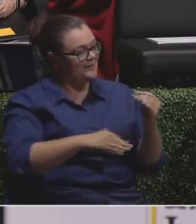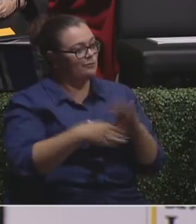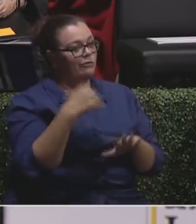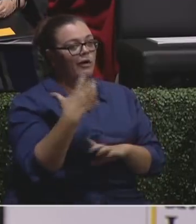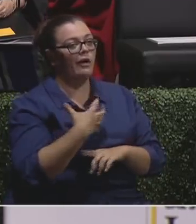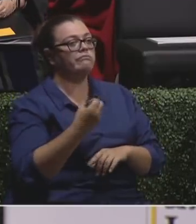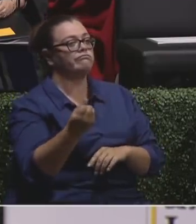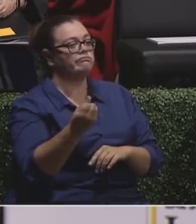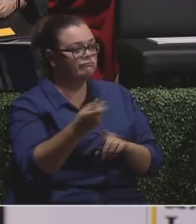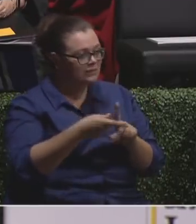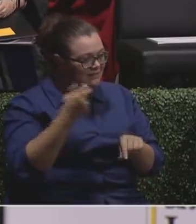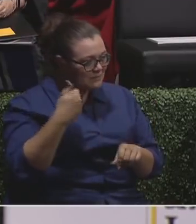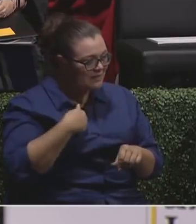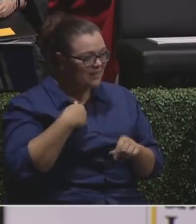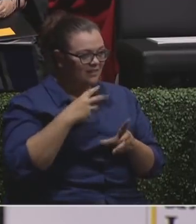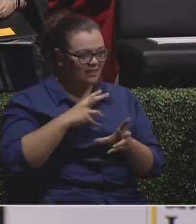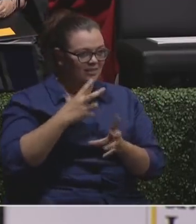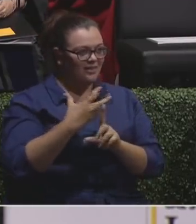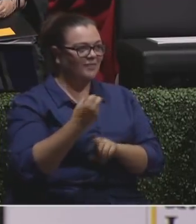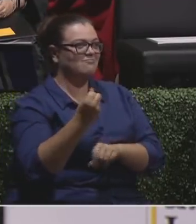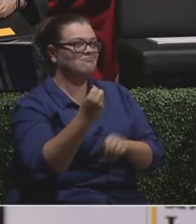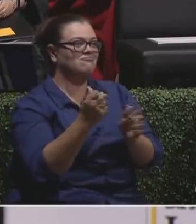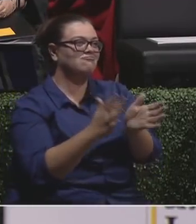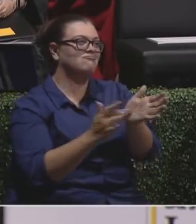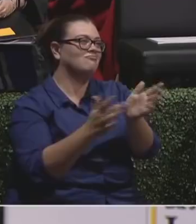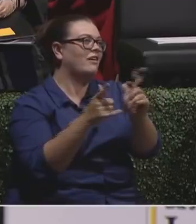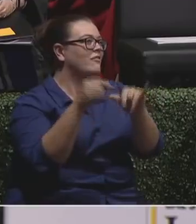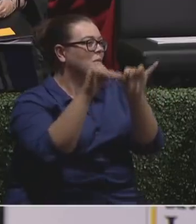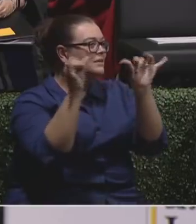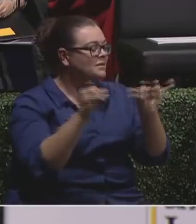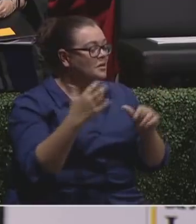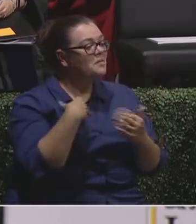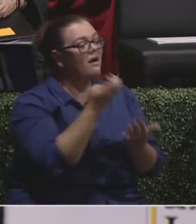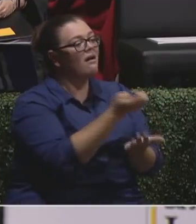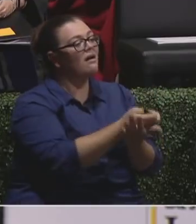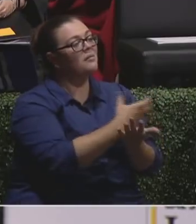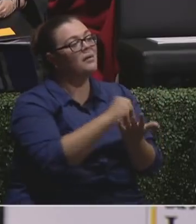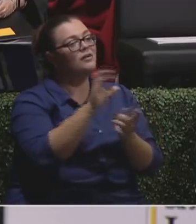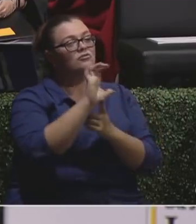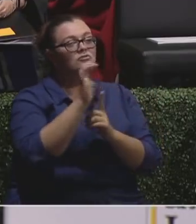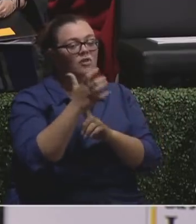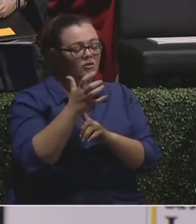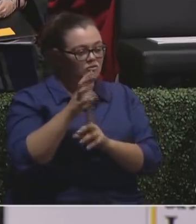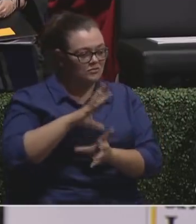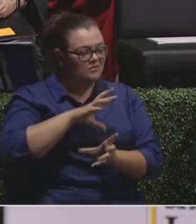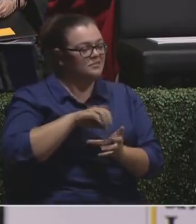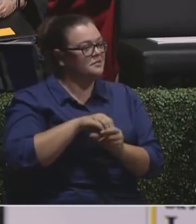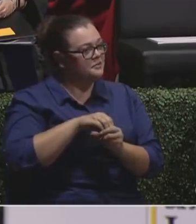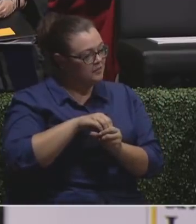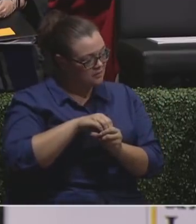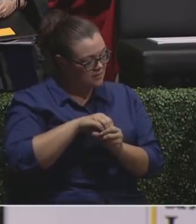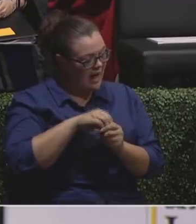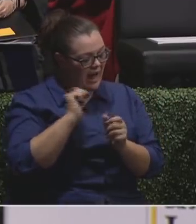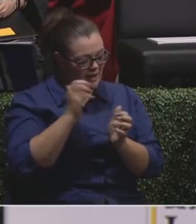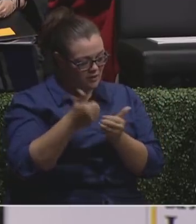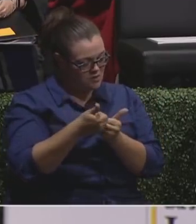MANY OF YOU KNOW A LITTLE BIT ABOUT MY STORY, AT LEAST WHAT YOU HAVE READ IN MY BIO, IF YOU DID. AND THERE IS A REASON FOR THAT.